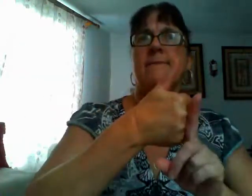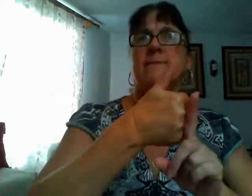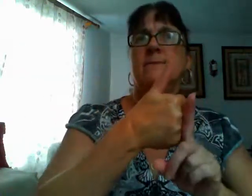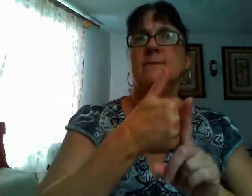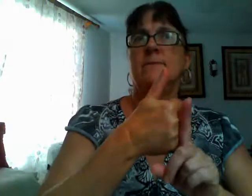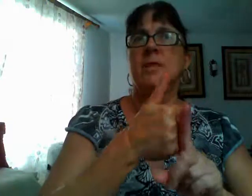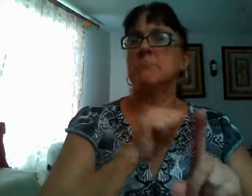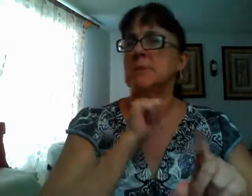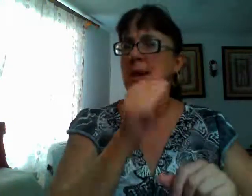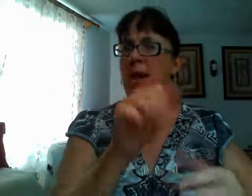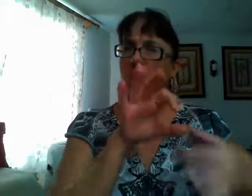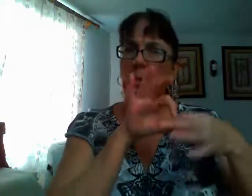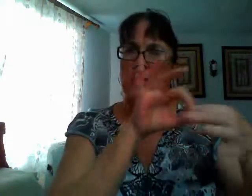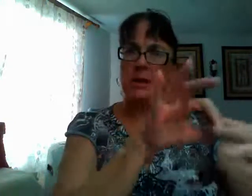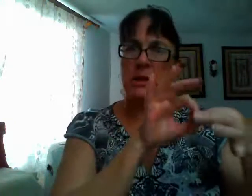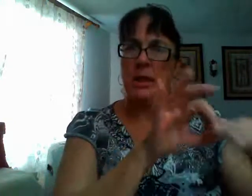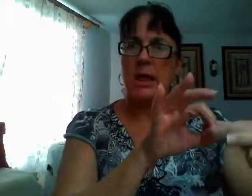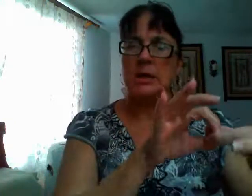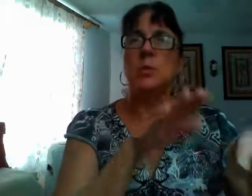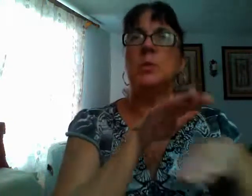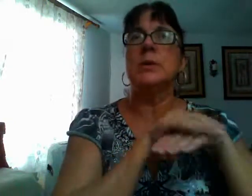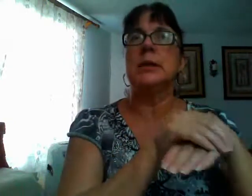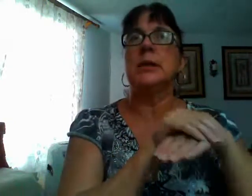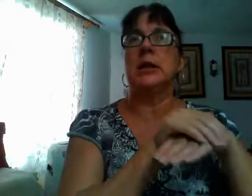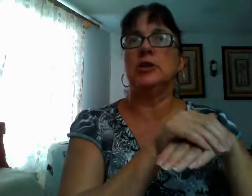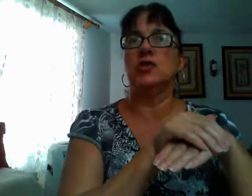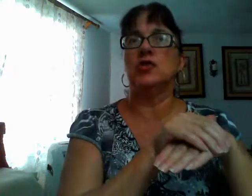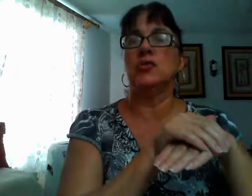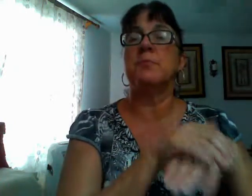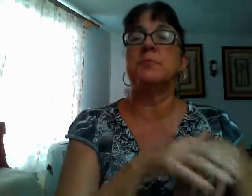unrelated to English.